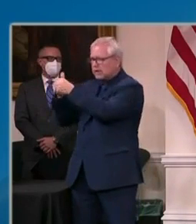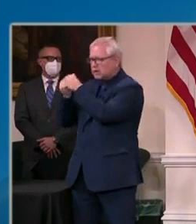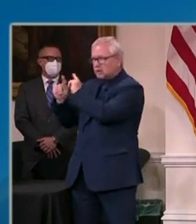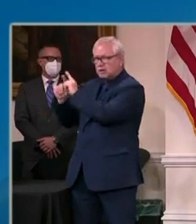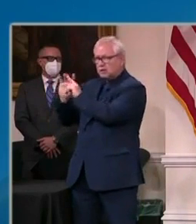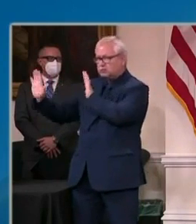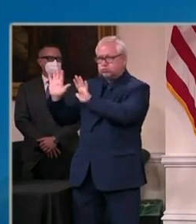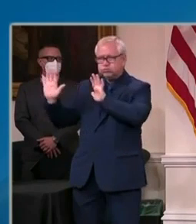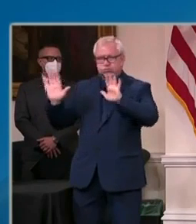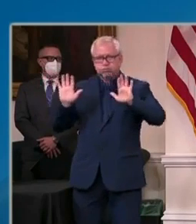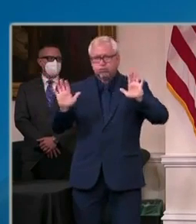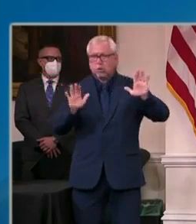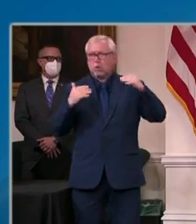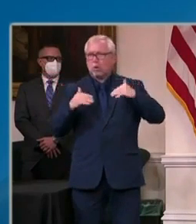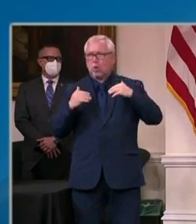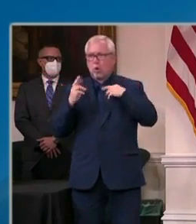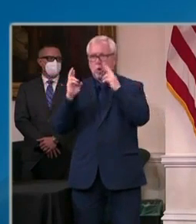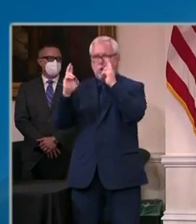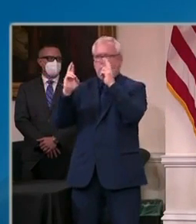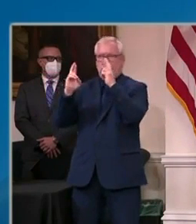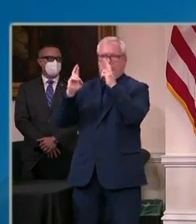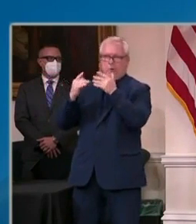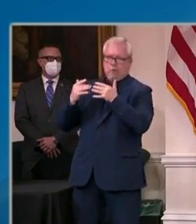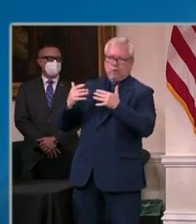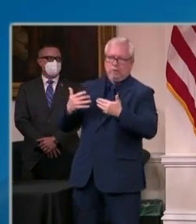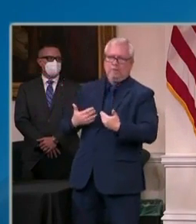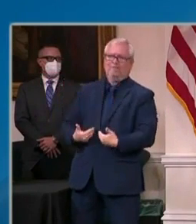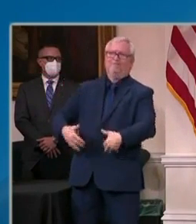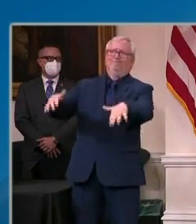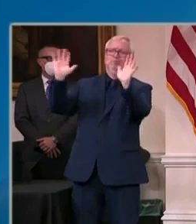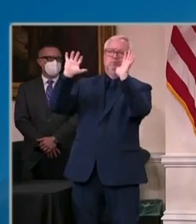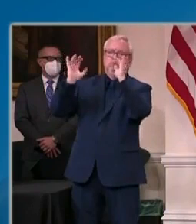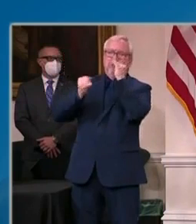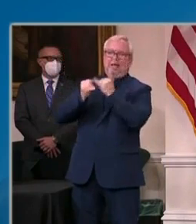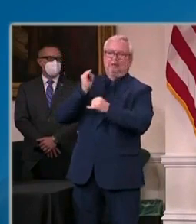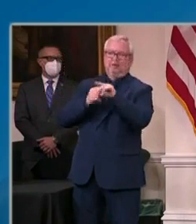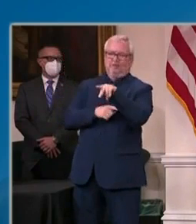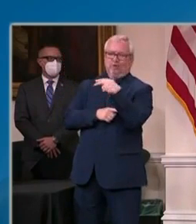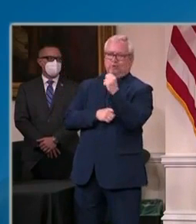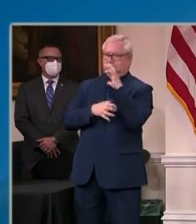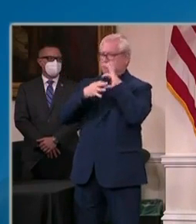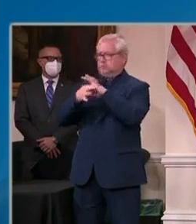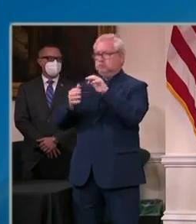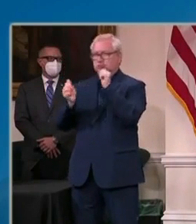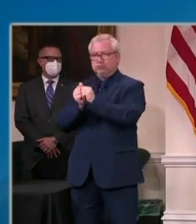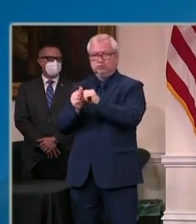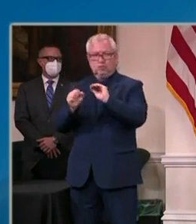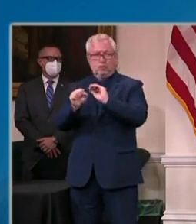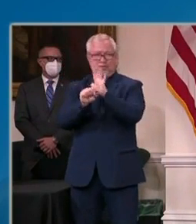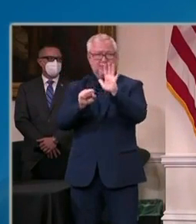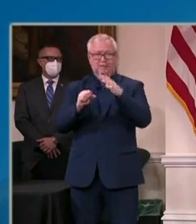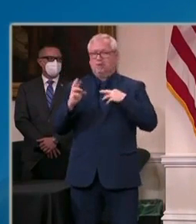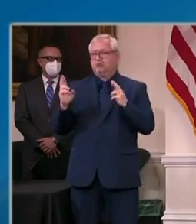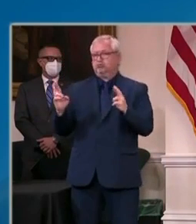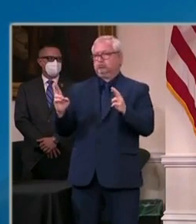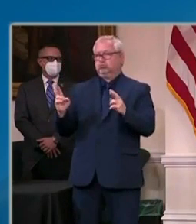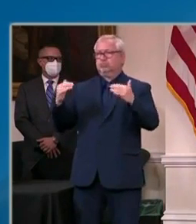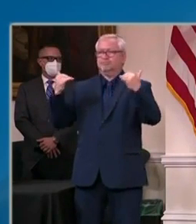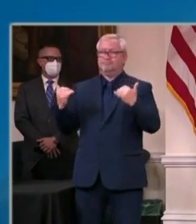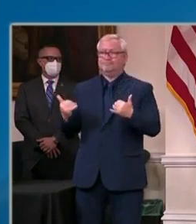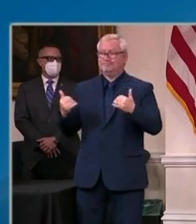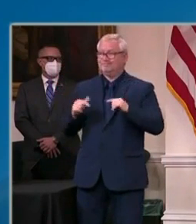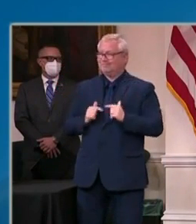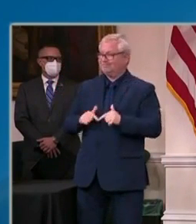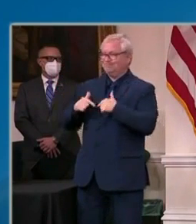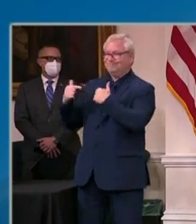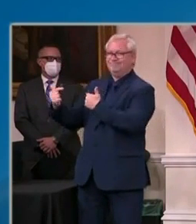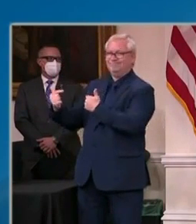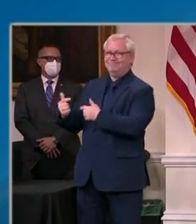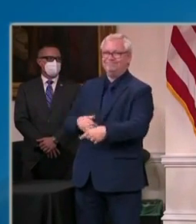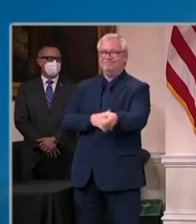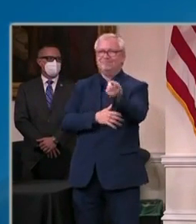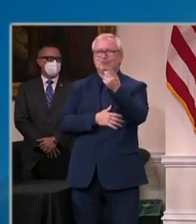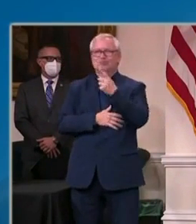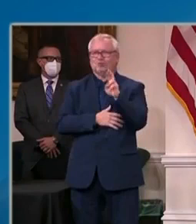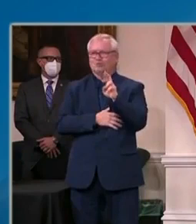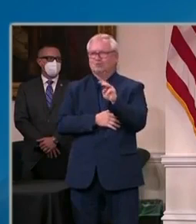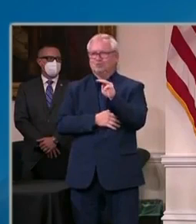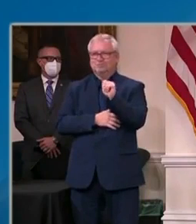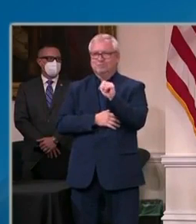THEY WILL BE PLAYING A KEY ROLE IN GUIDING US THROUGH THIS CRITICAL AND HOPEFULLY FINAL PHASE OF THIS PANDEMIC RESPONSE.